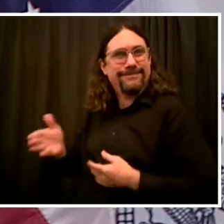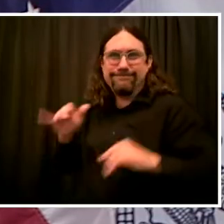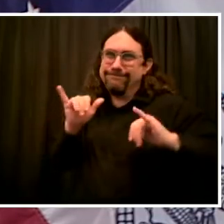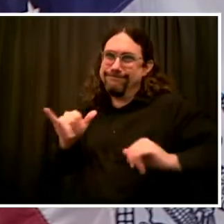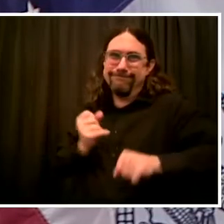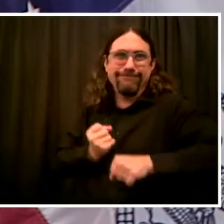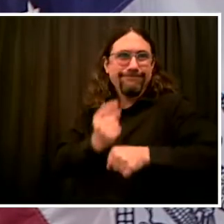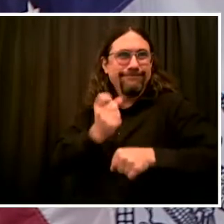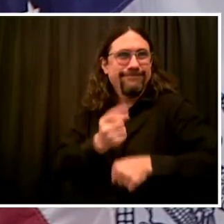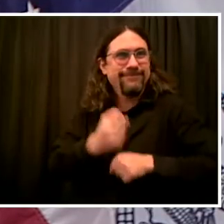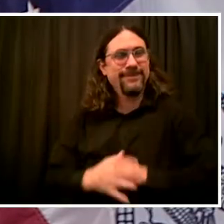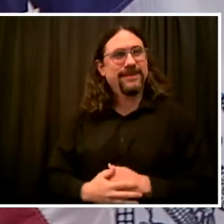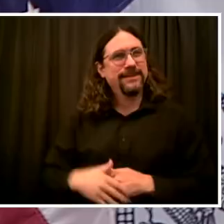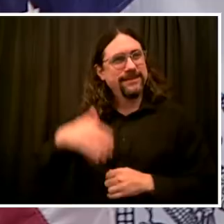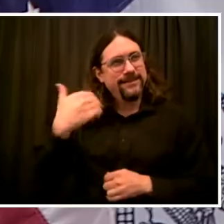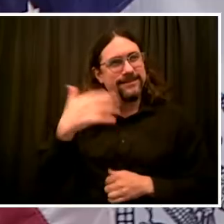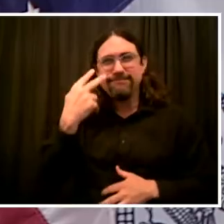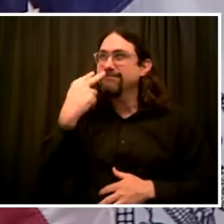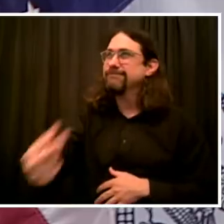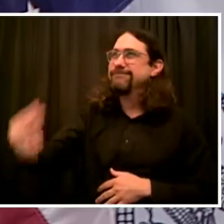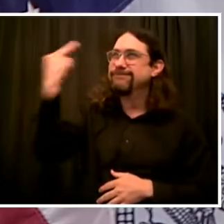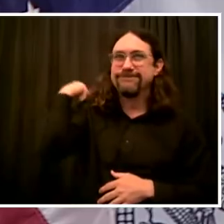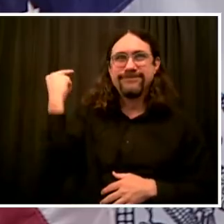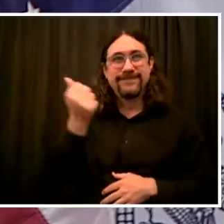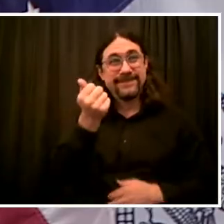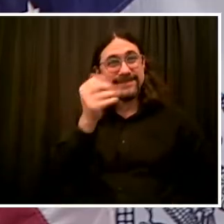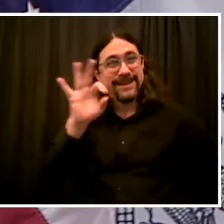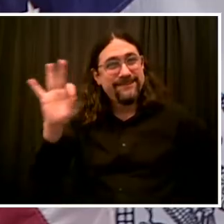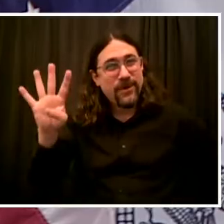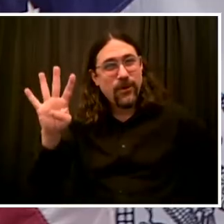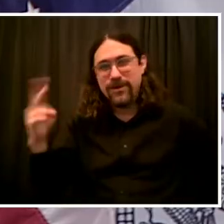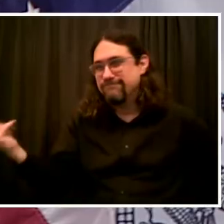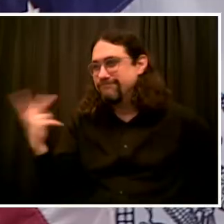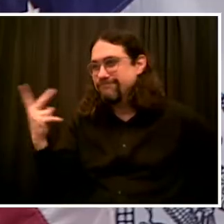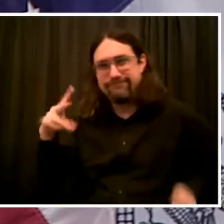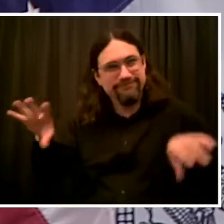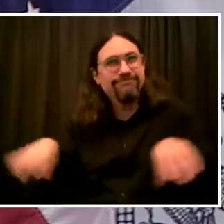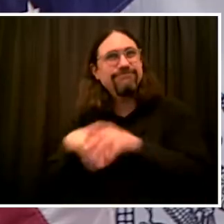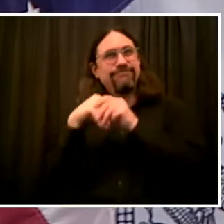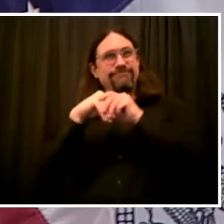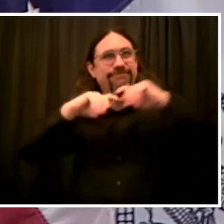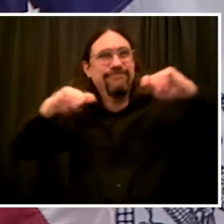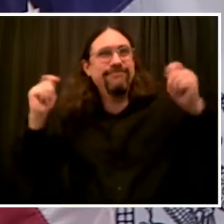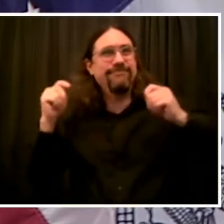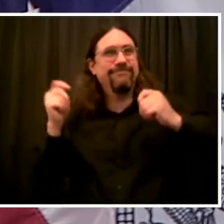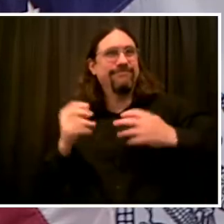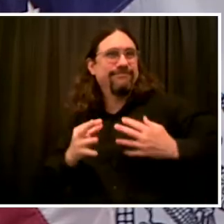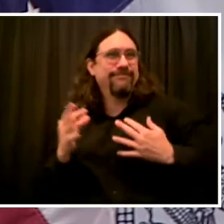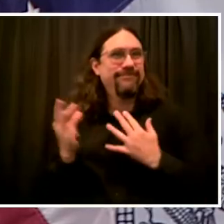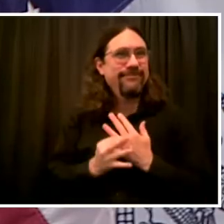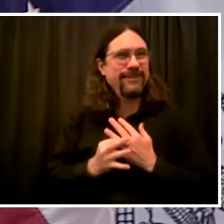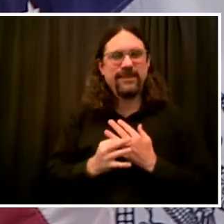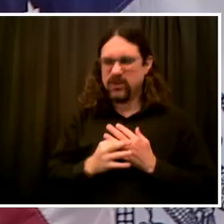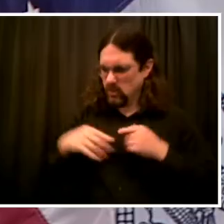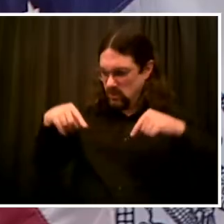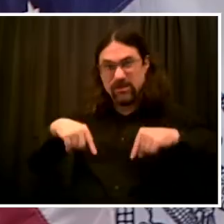OPPORTUNITY TO SEND OUT THATA ANNIVERSARY MESSAGE. 1994 WHEN WE GOT MARRIED THIS WAS